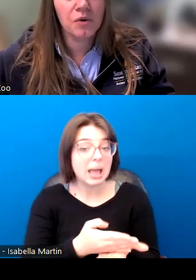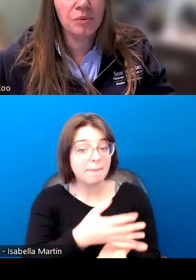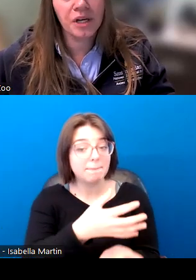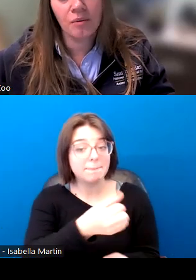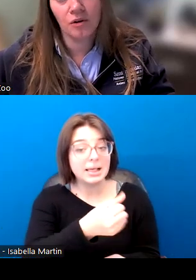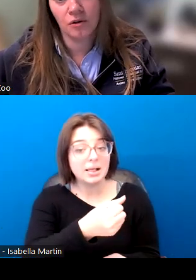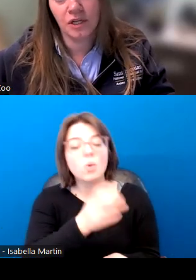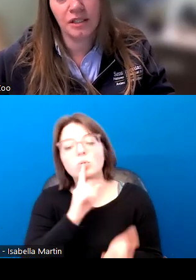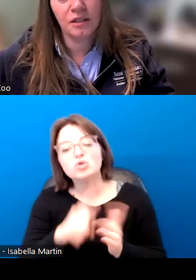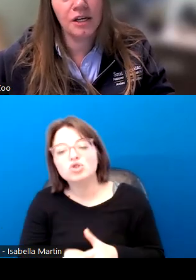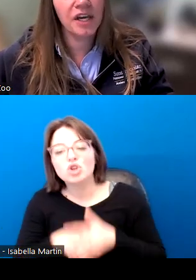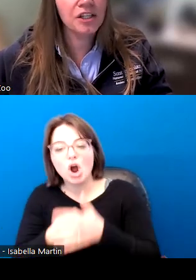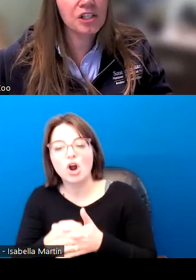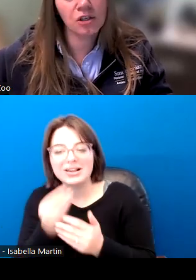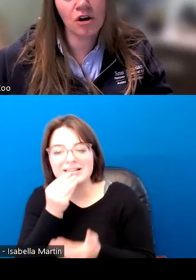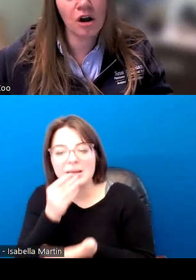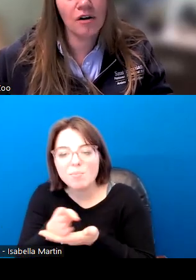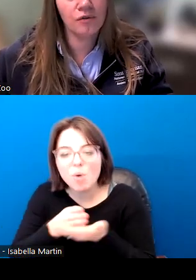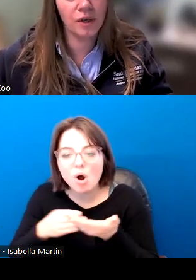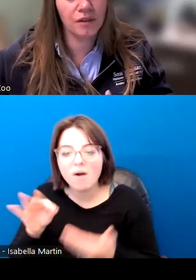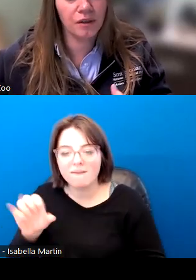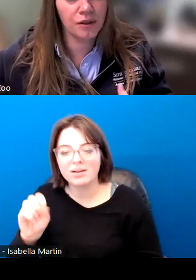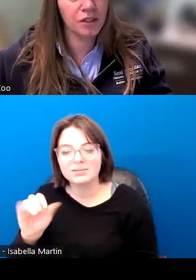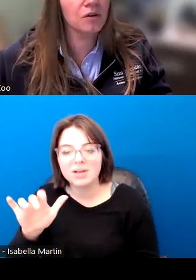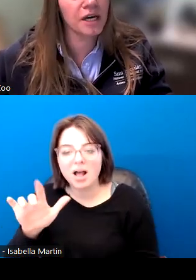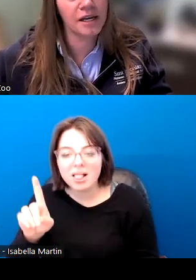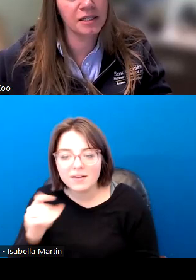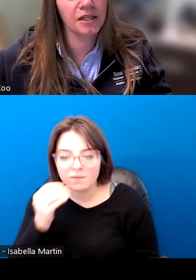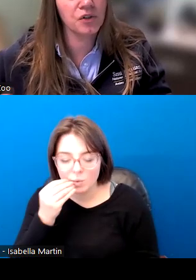going to become their adult diet and you can't just start off with the adult diet as it is.